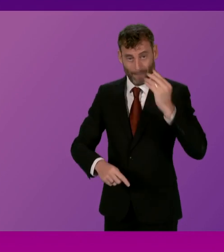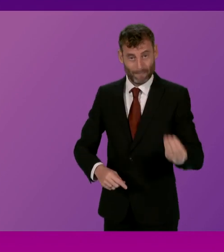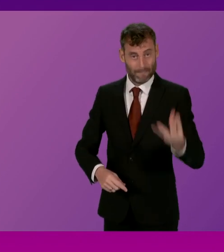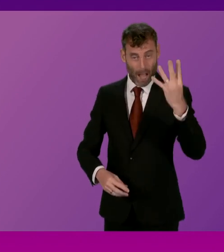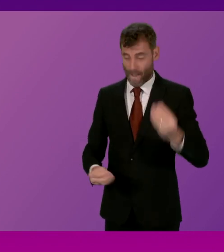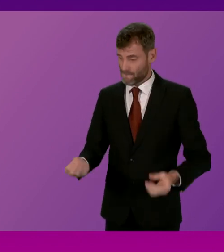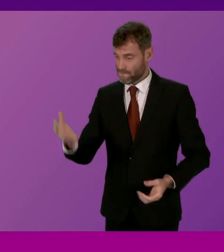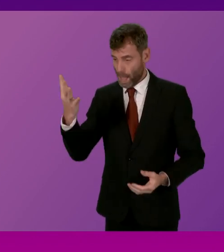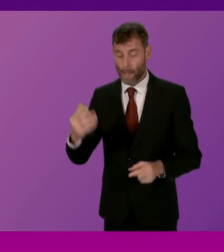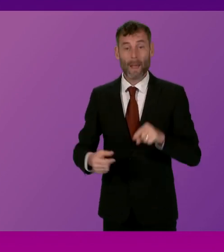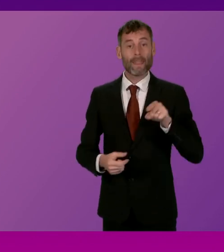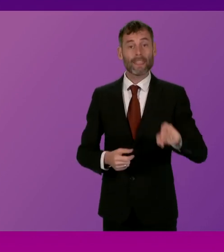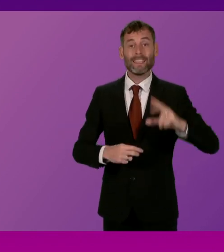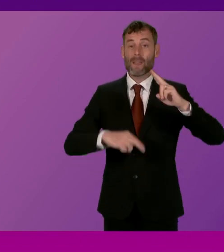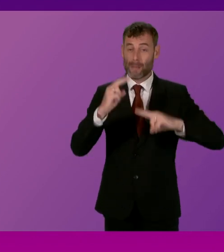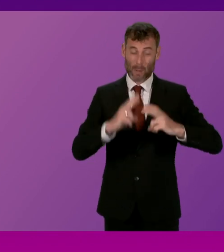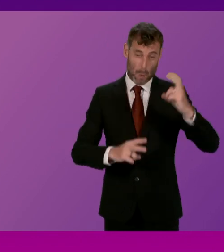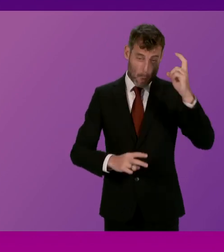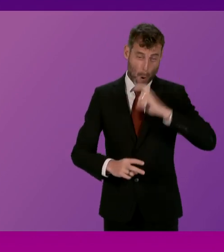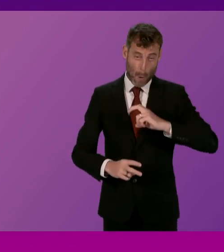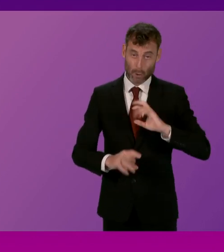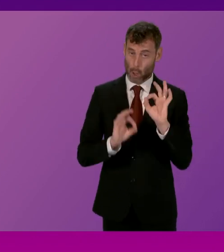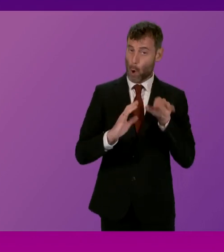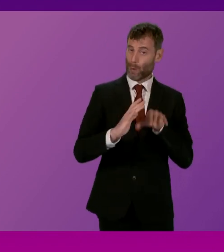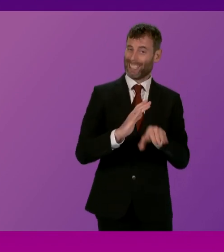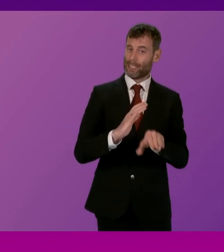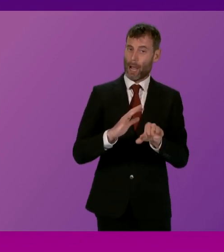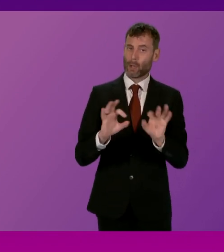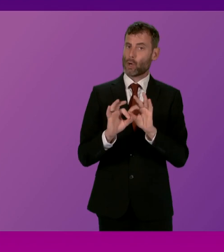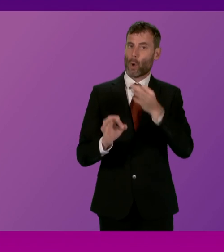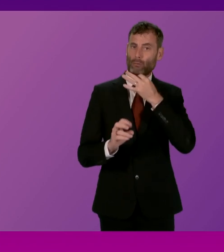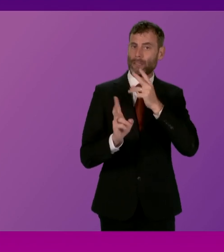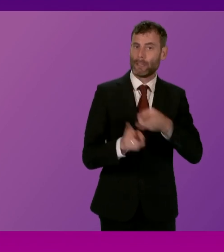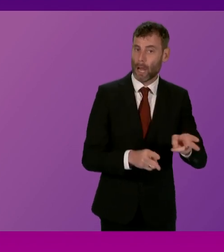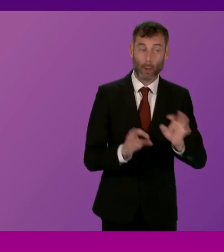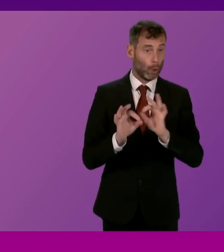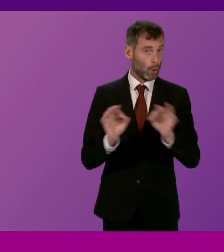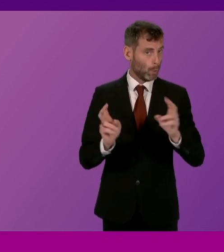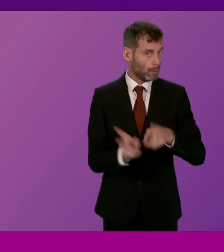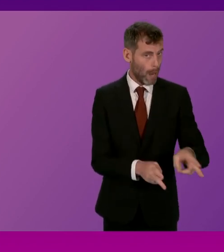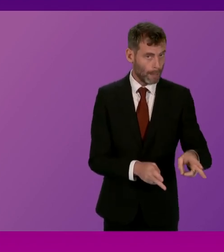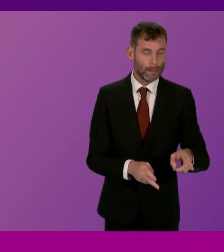There was no risk to life, there were no casualties, thankfully, and they were not rescue situations.